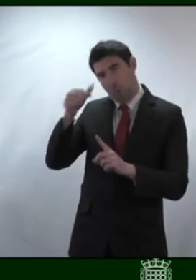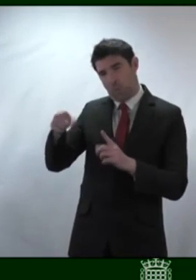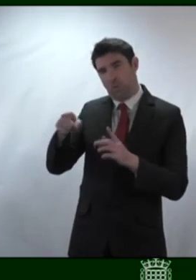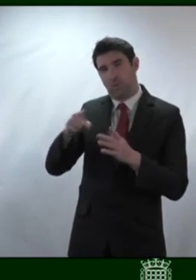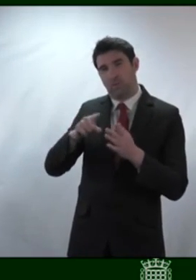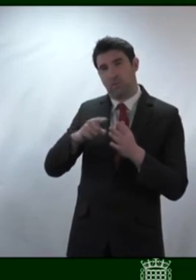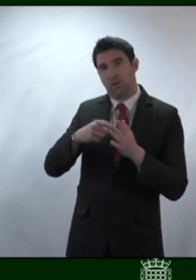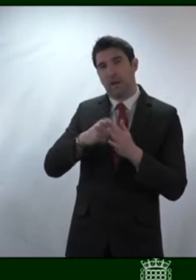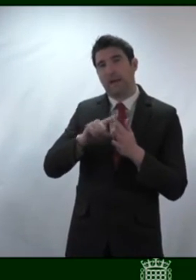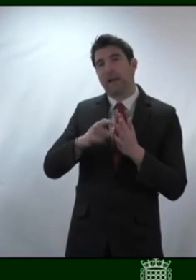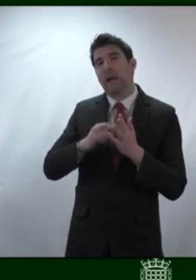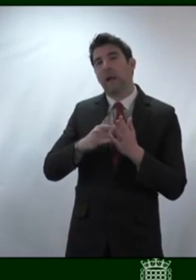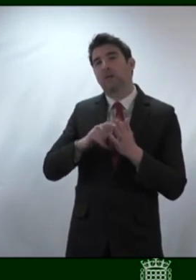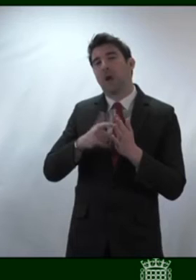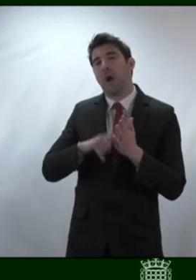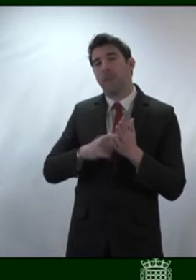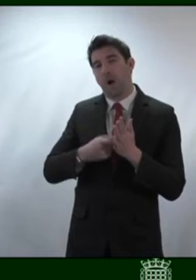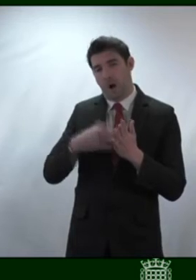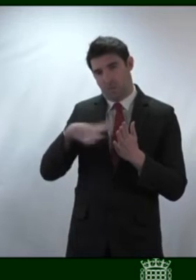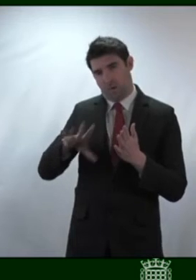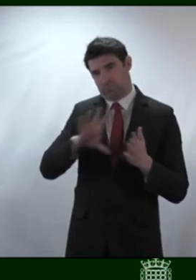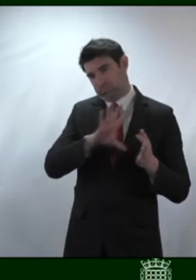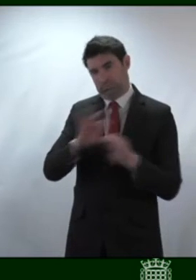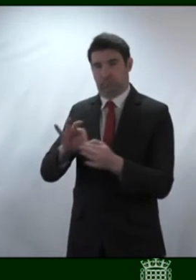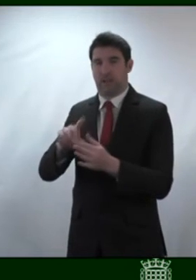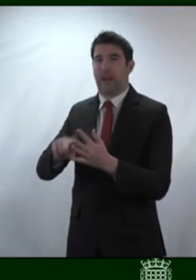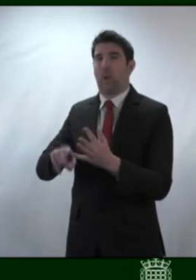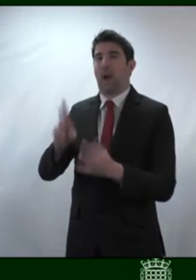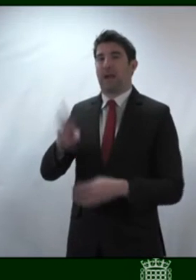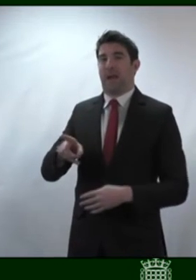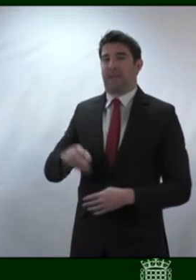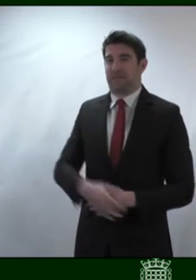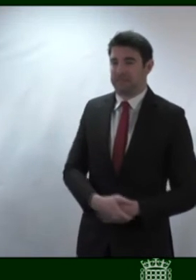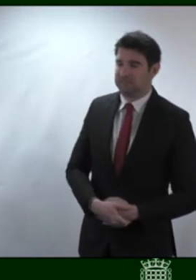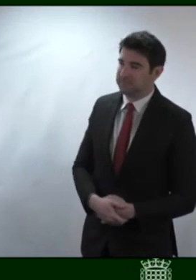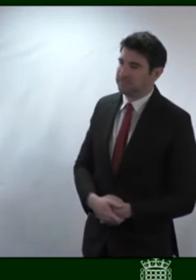for Holborn and St Pancras (Keir Starmer). >> Ian Blackford (Ross, Skye and Lochaber) (SNP)